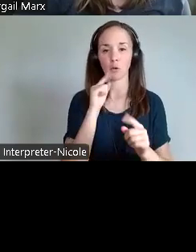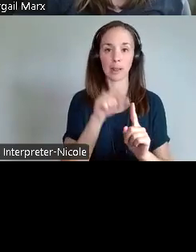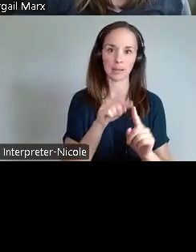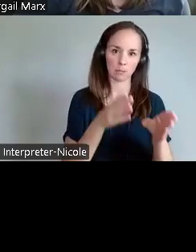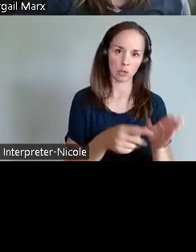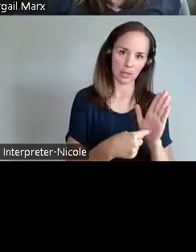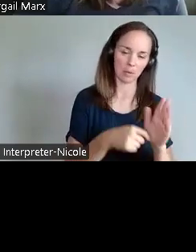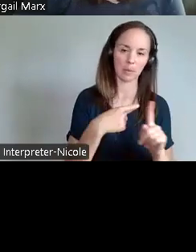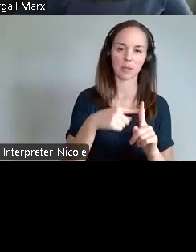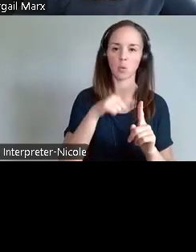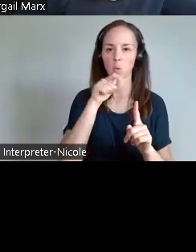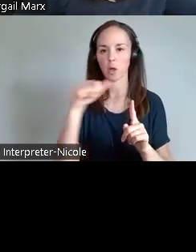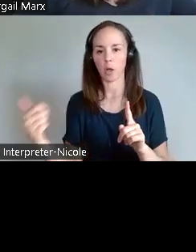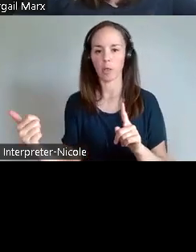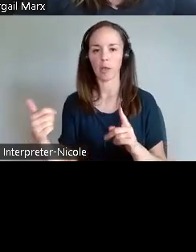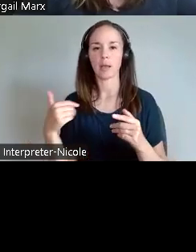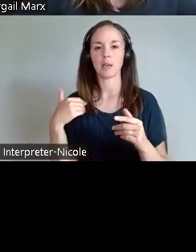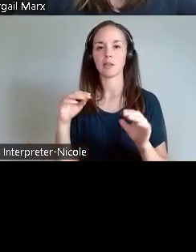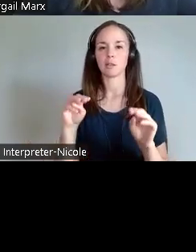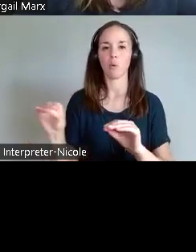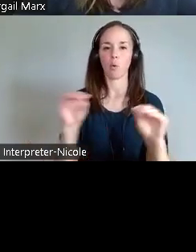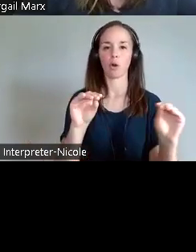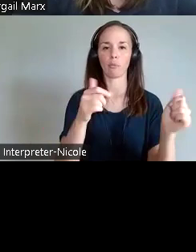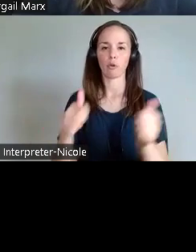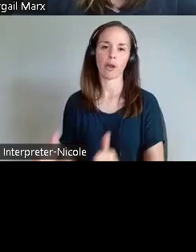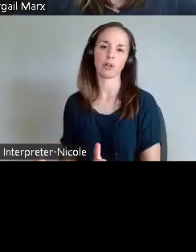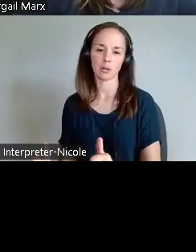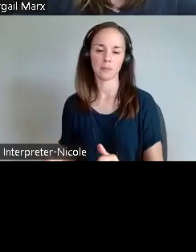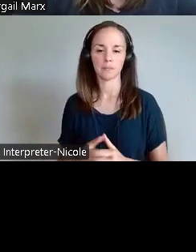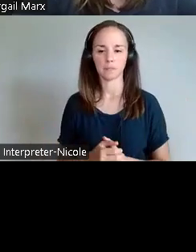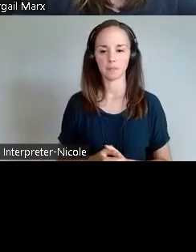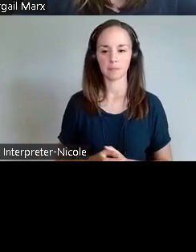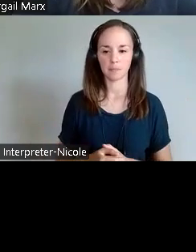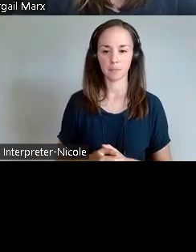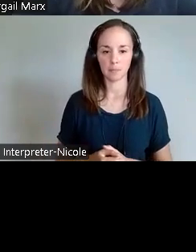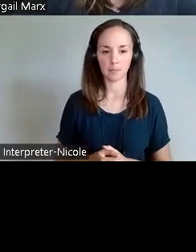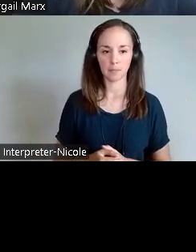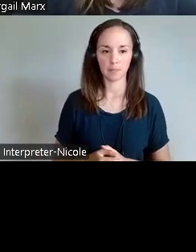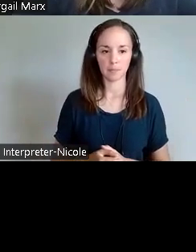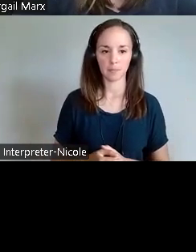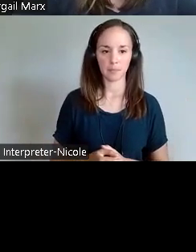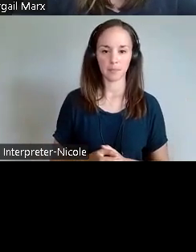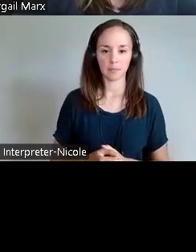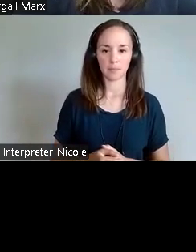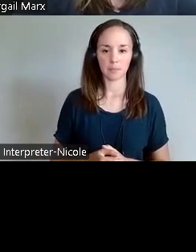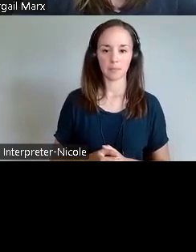a progressive diagnosis is motor progression. So we will look at later on in his diagnosis,